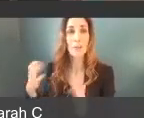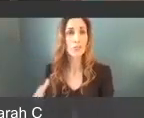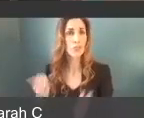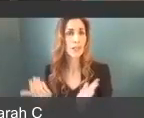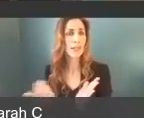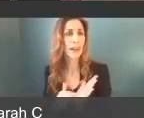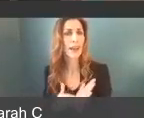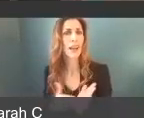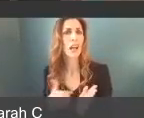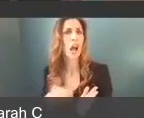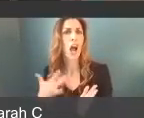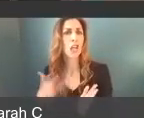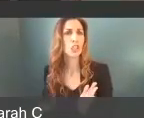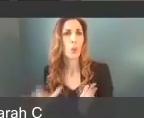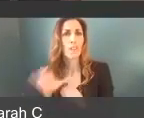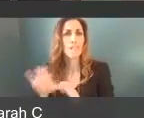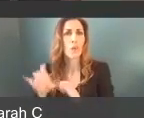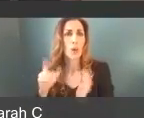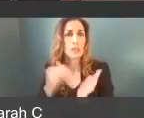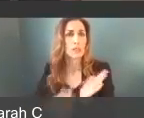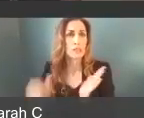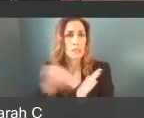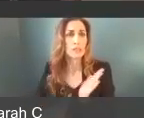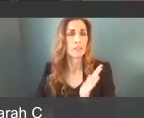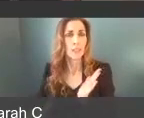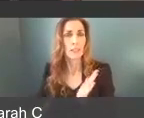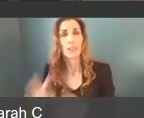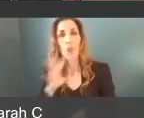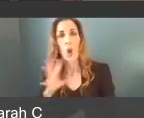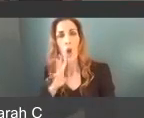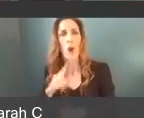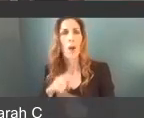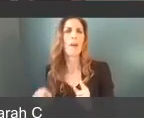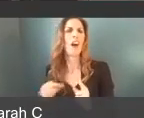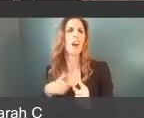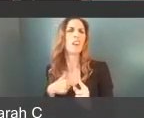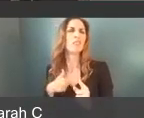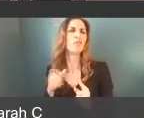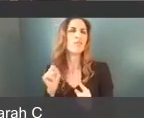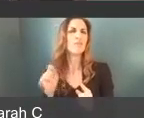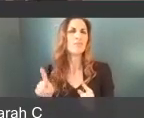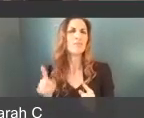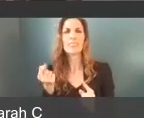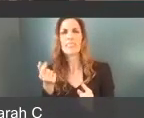to make you repeat yourself at all but I just want to get a little bit of an idea of